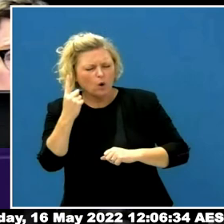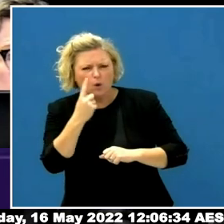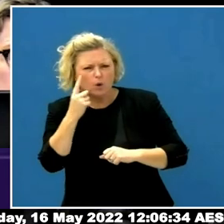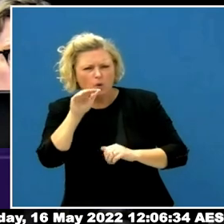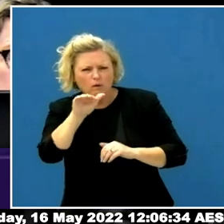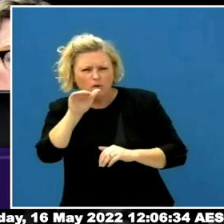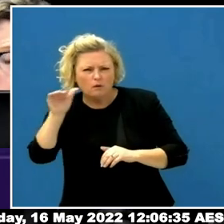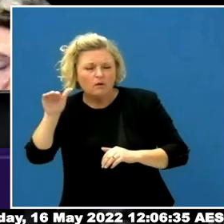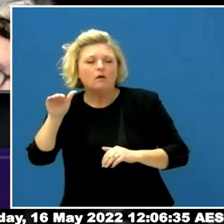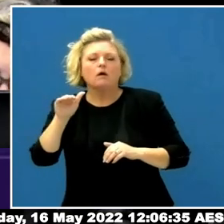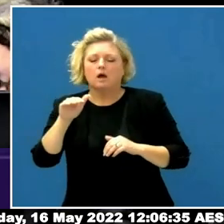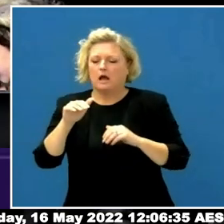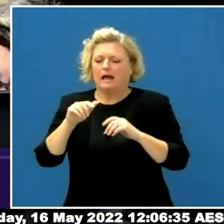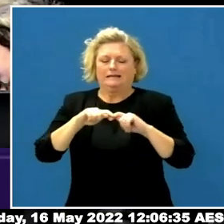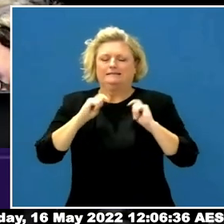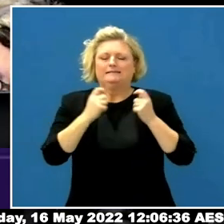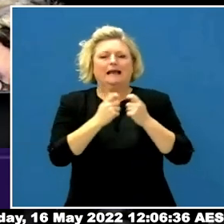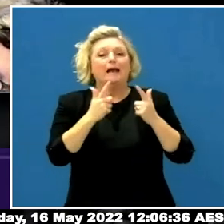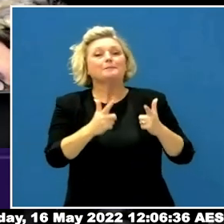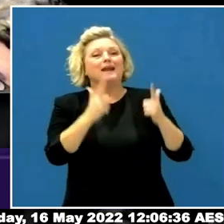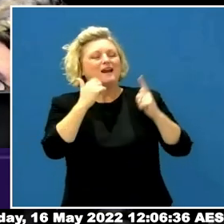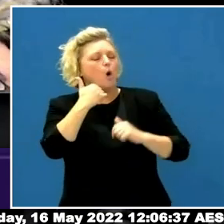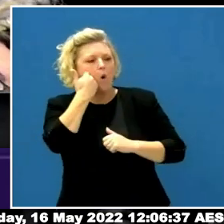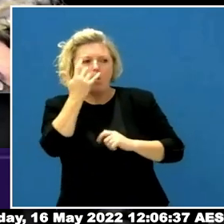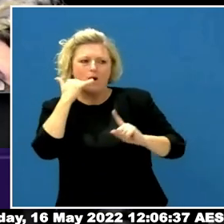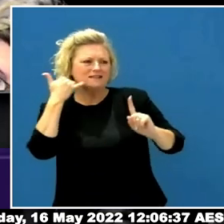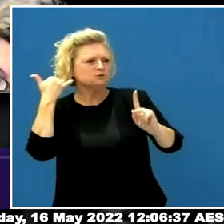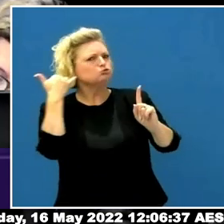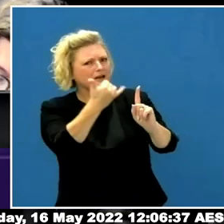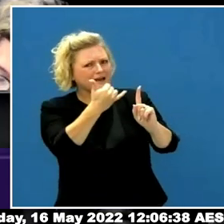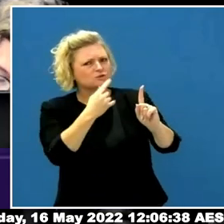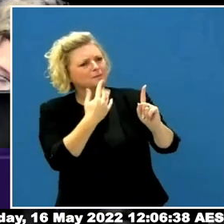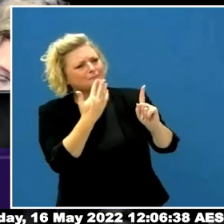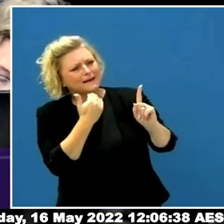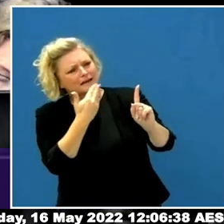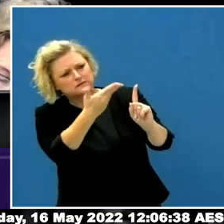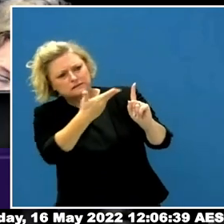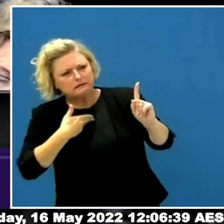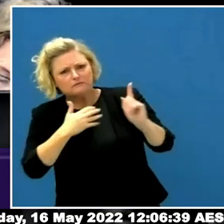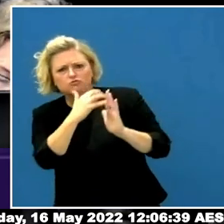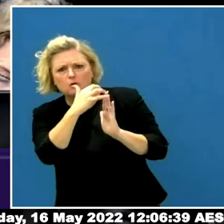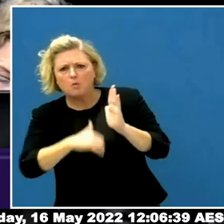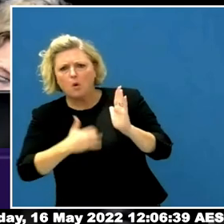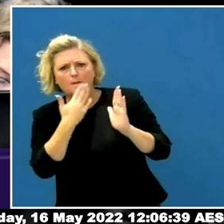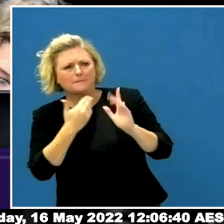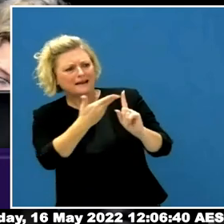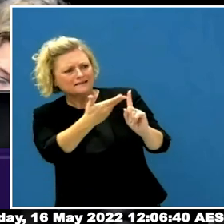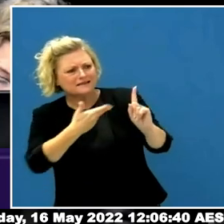Jason was there for approximately four to five years?